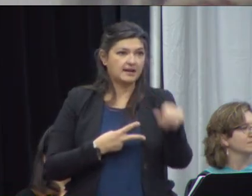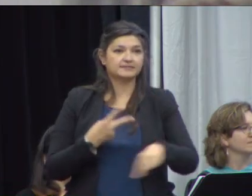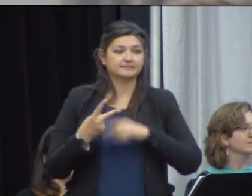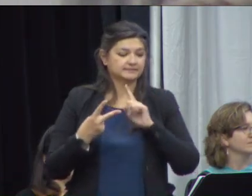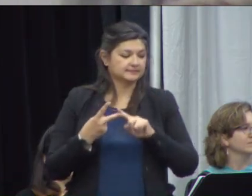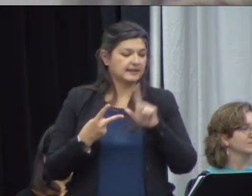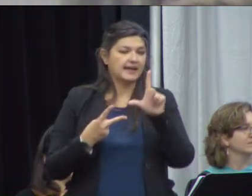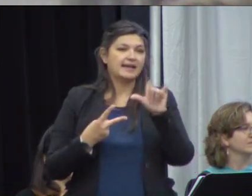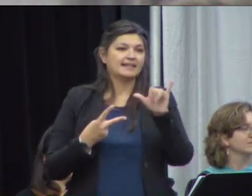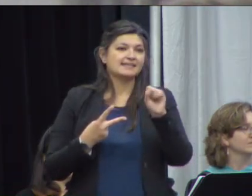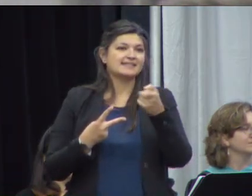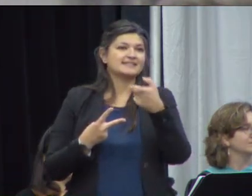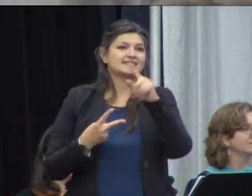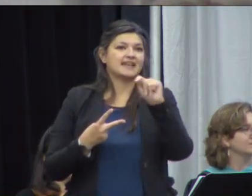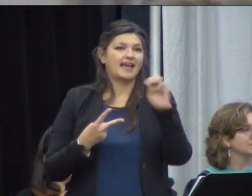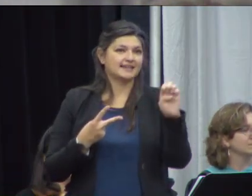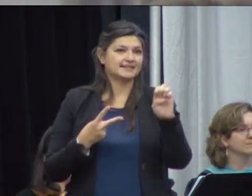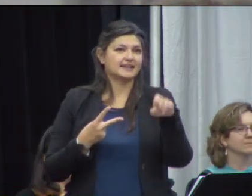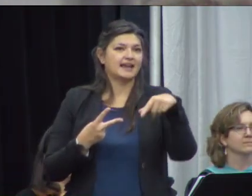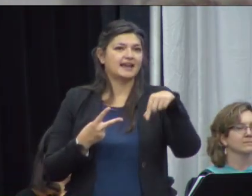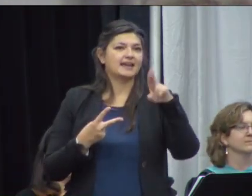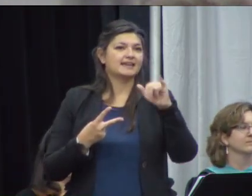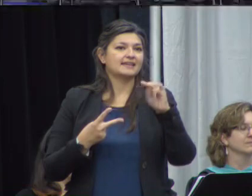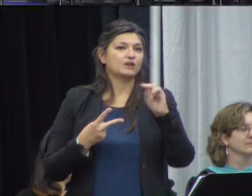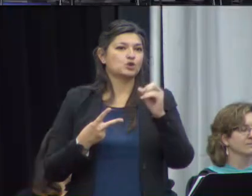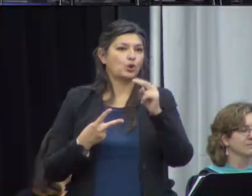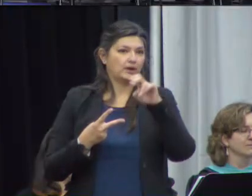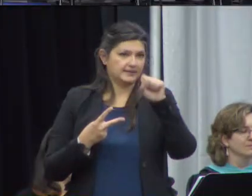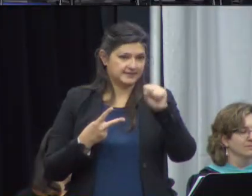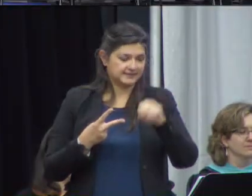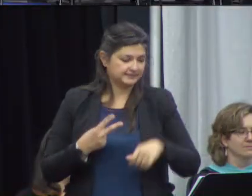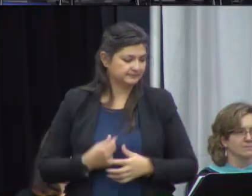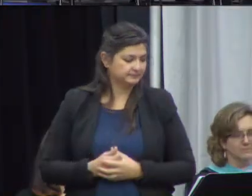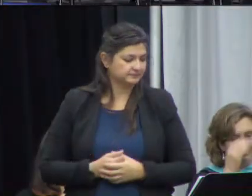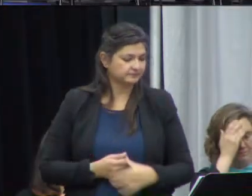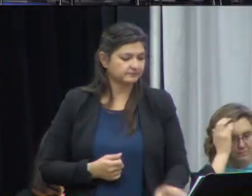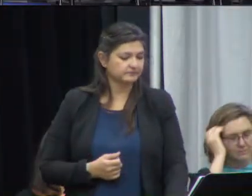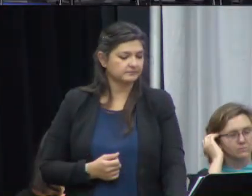(audience applauds)